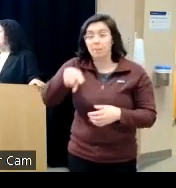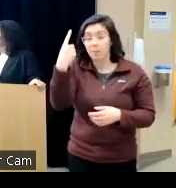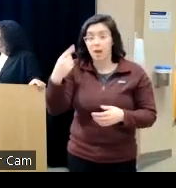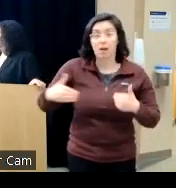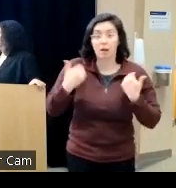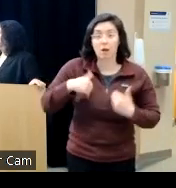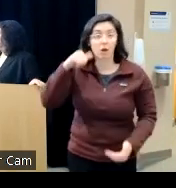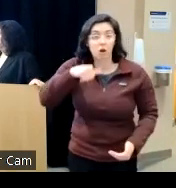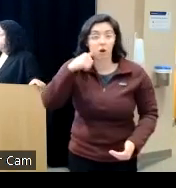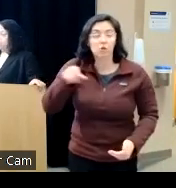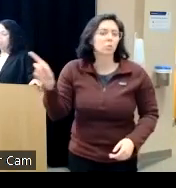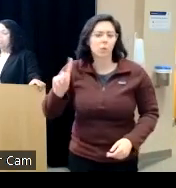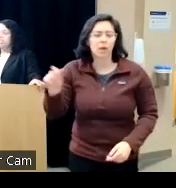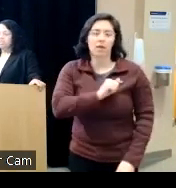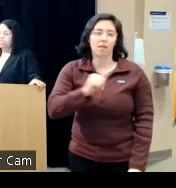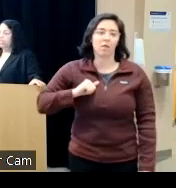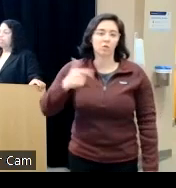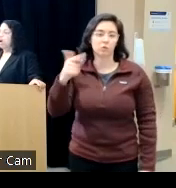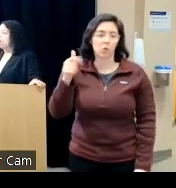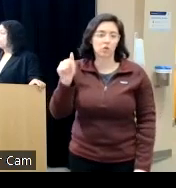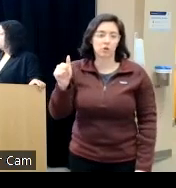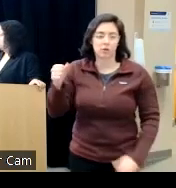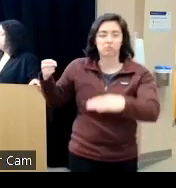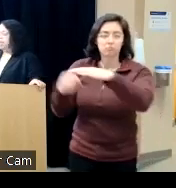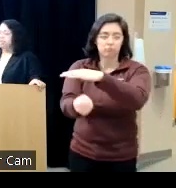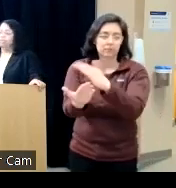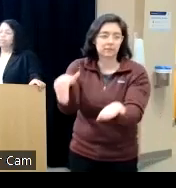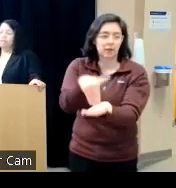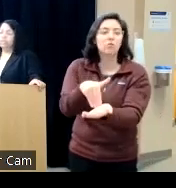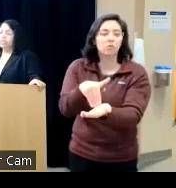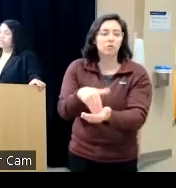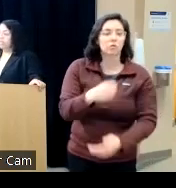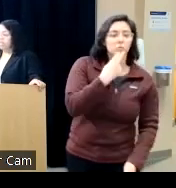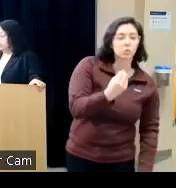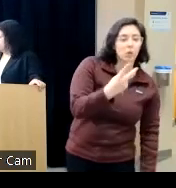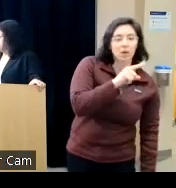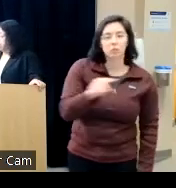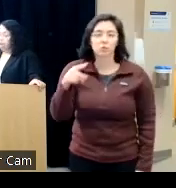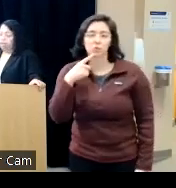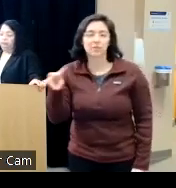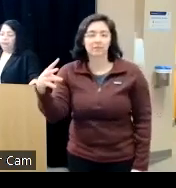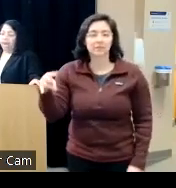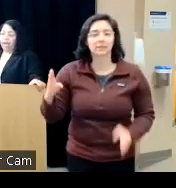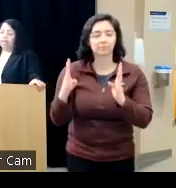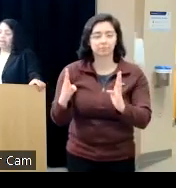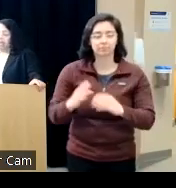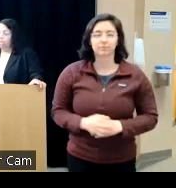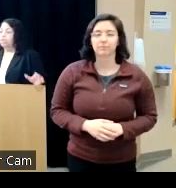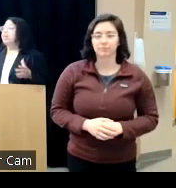girls were in Atlanta Georgia in this Detention Center all between the ages of 12 and 17. and